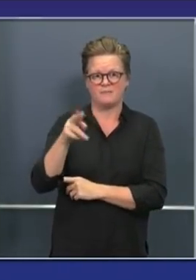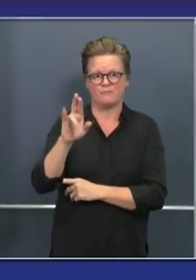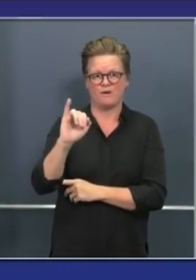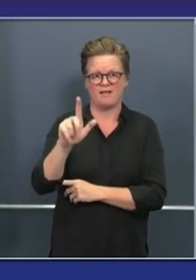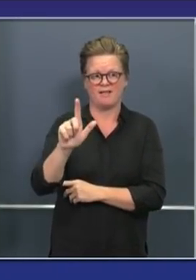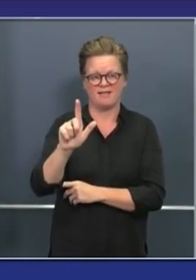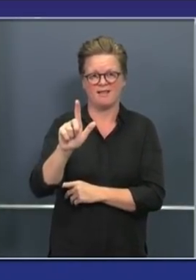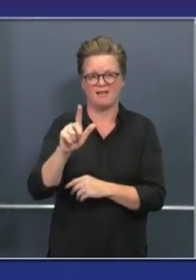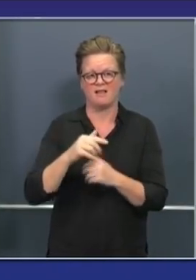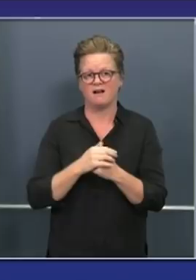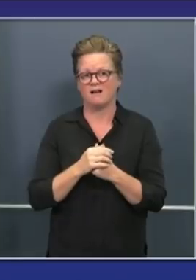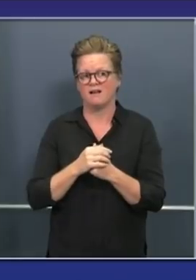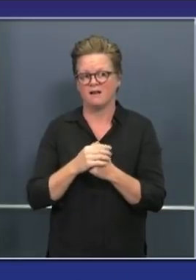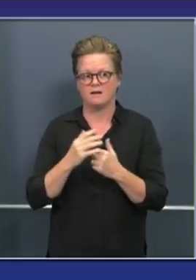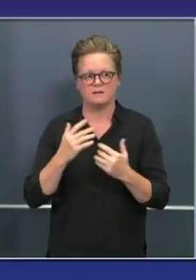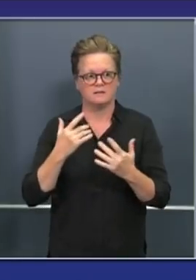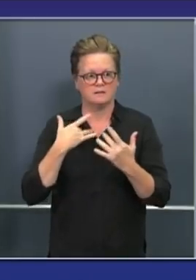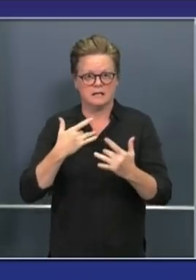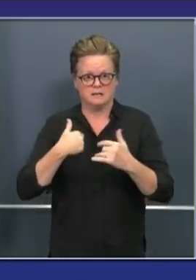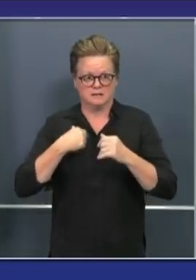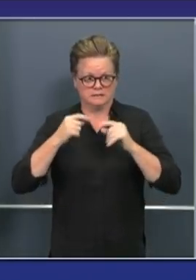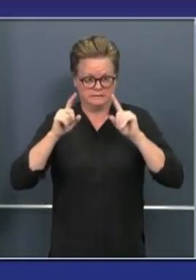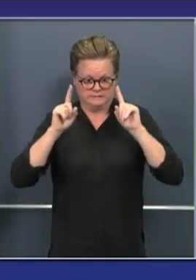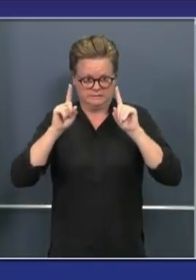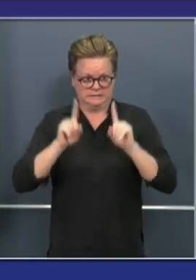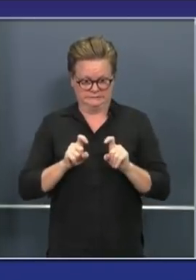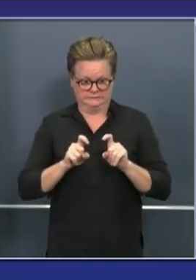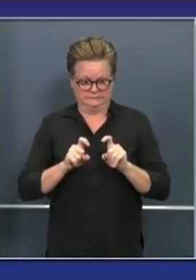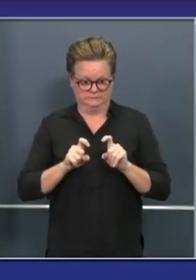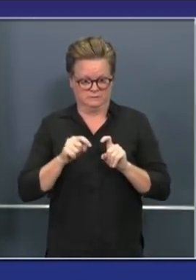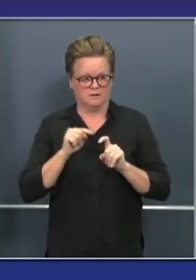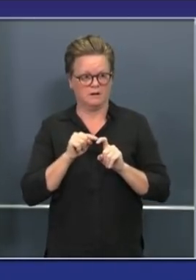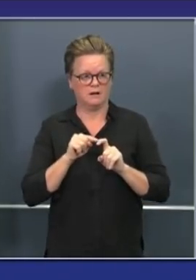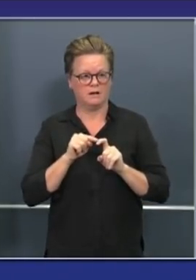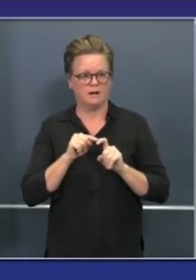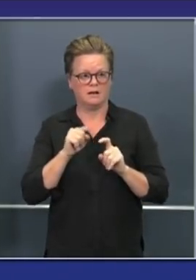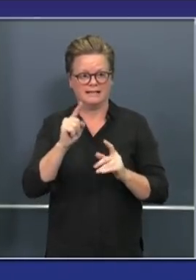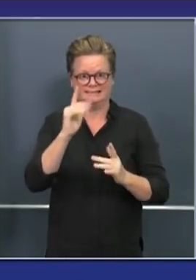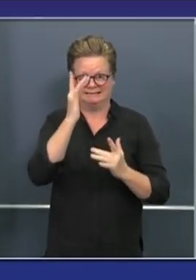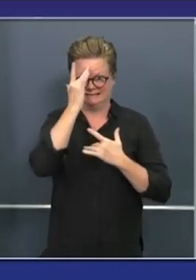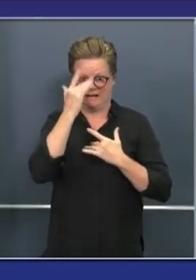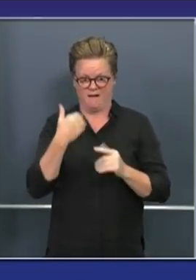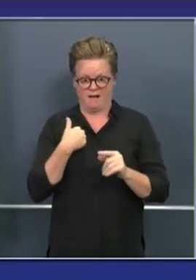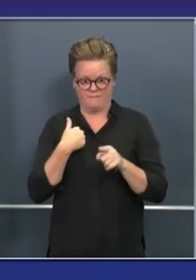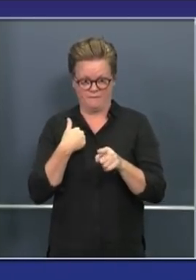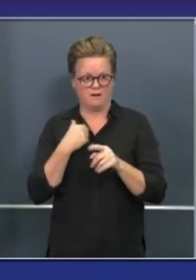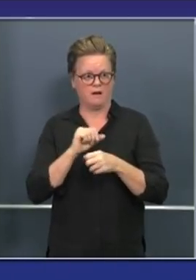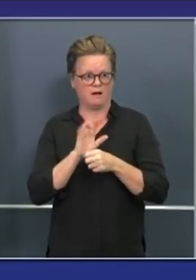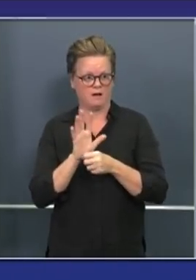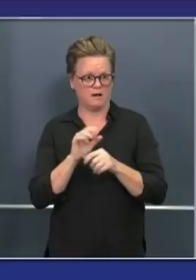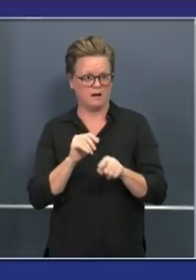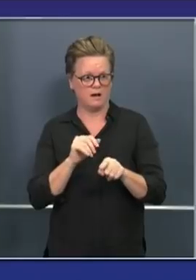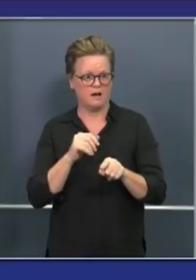THE FIRST 14 DAYS IN APRIL, YOU WILL SEE A POSITIVITY RATE THAT AVERAGED IN THOSE 14 DAYS